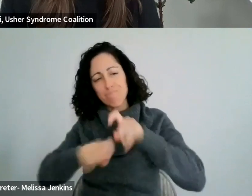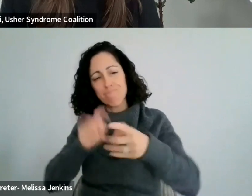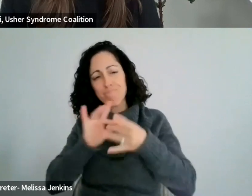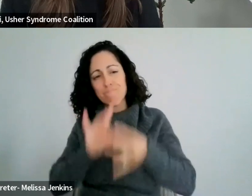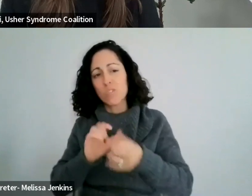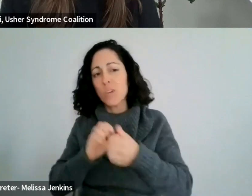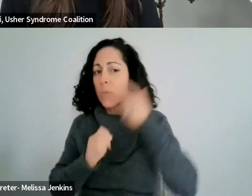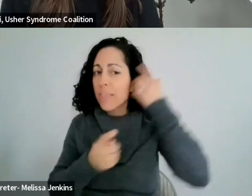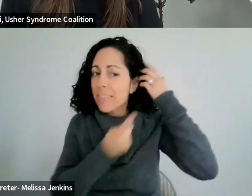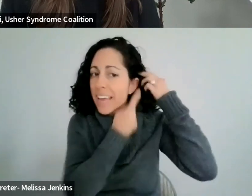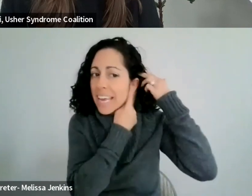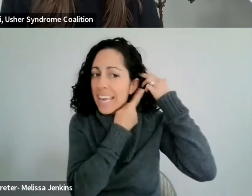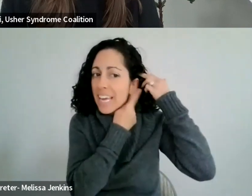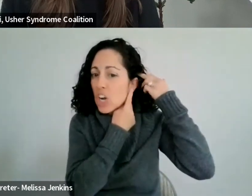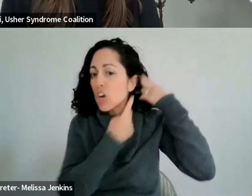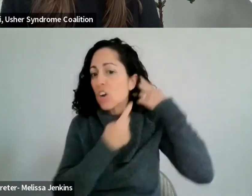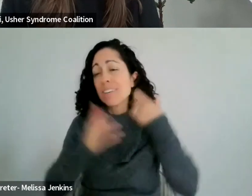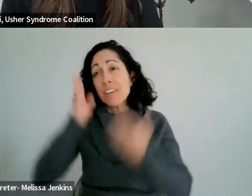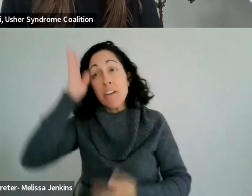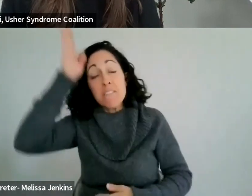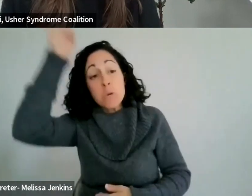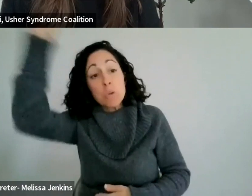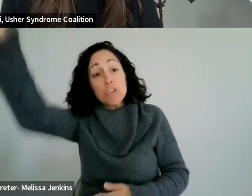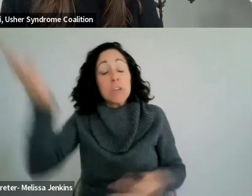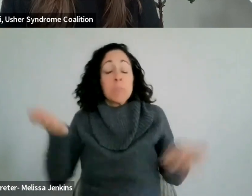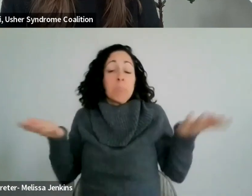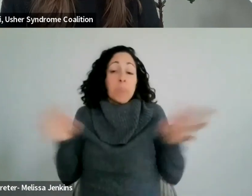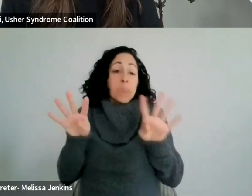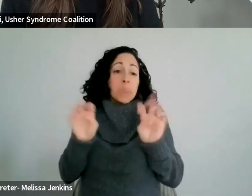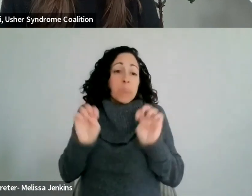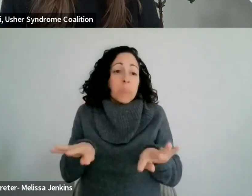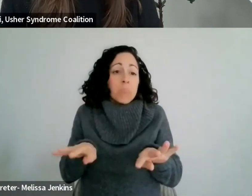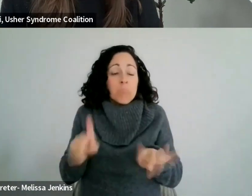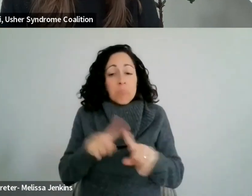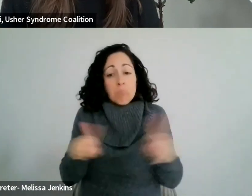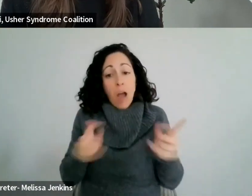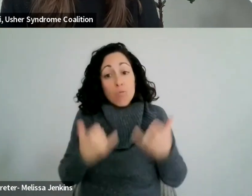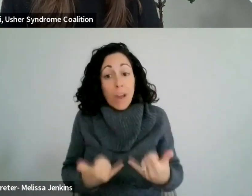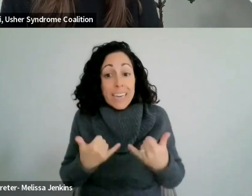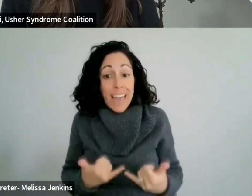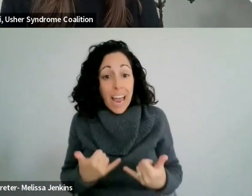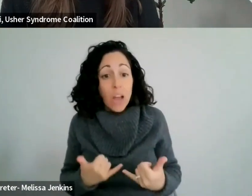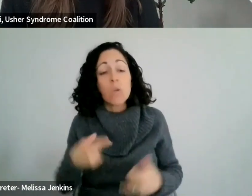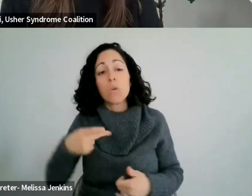We never know what will happen in the future, but at the moment ProQR is only concentrating on the eye